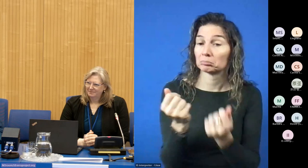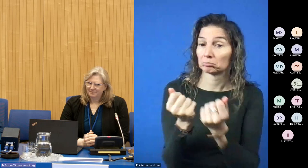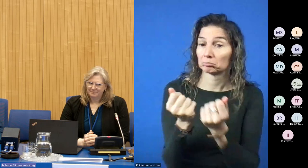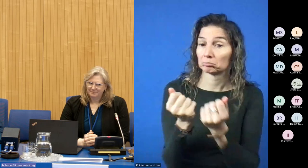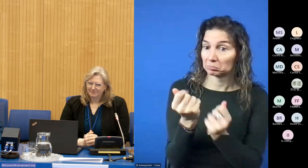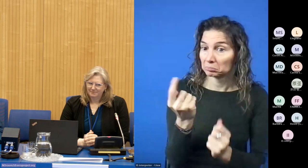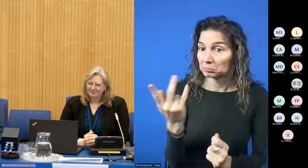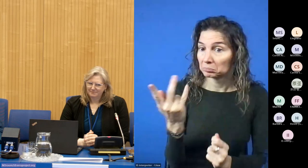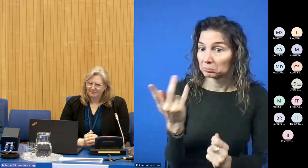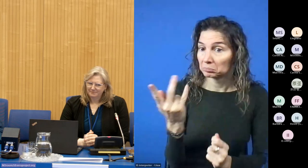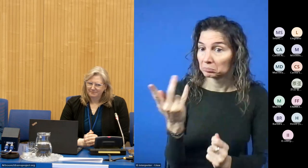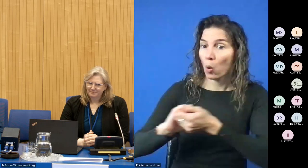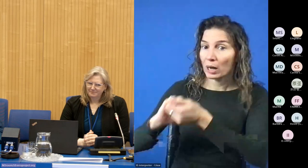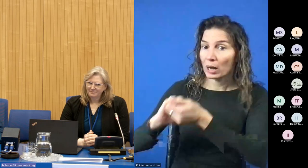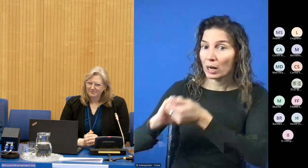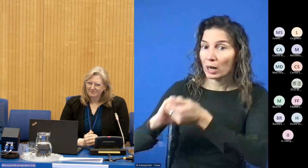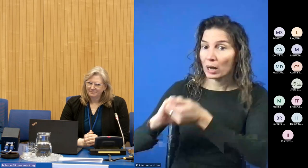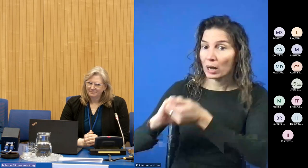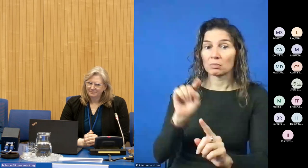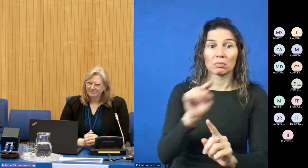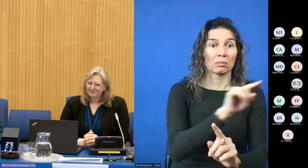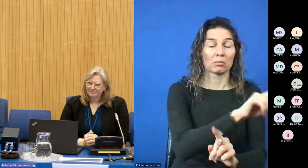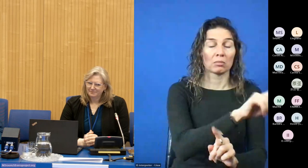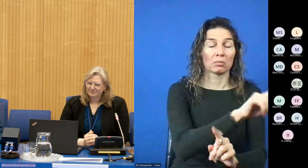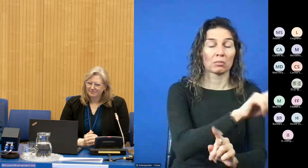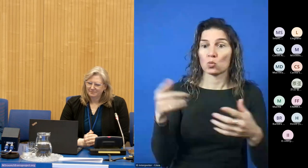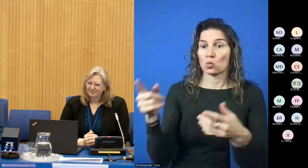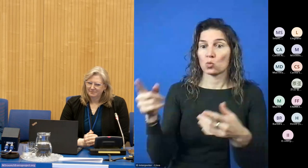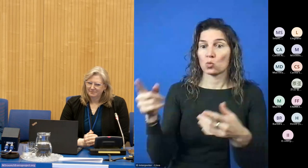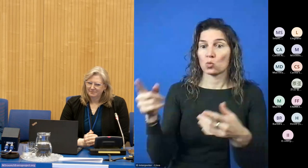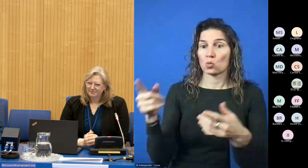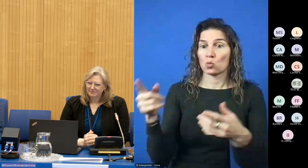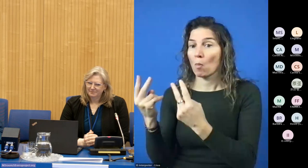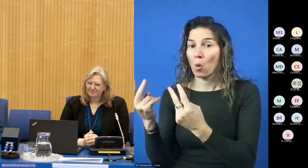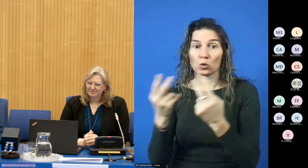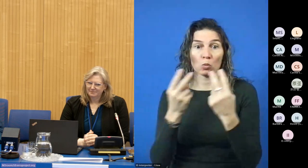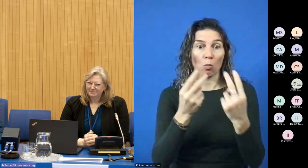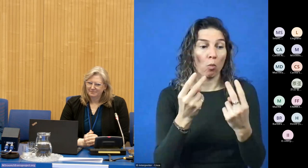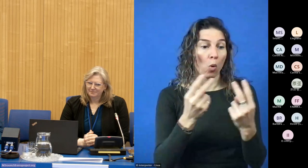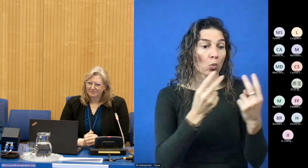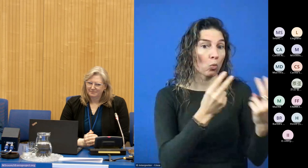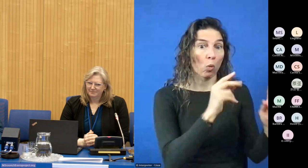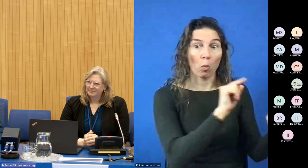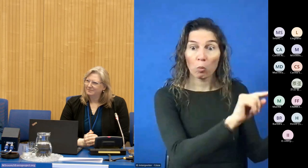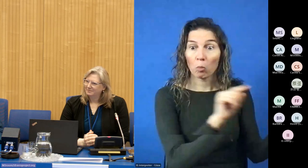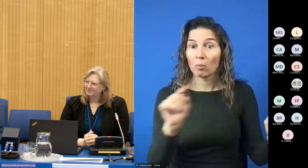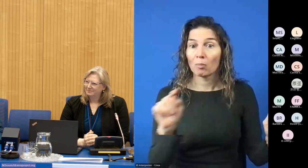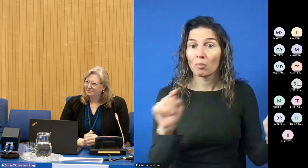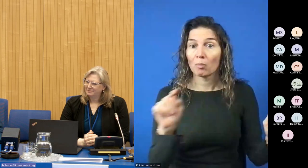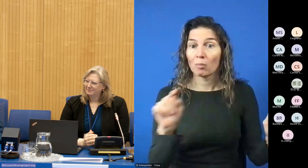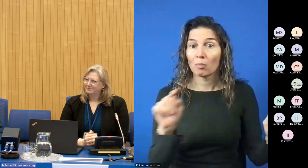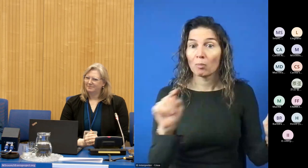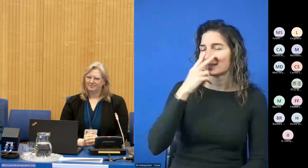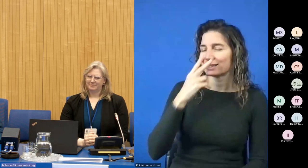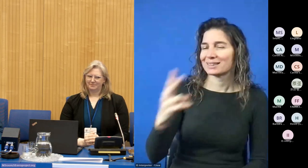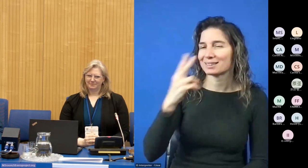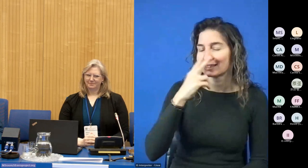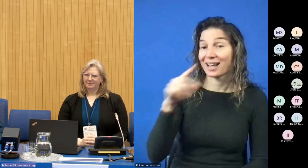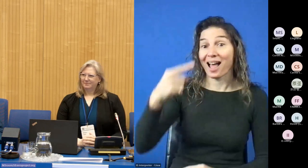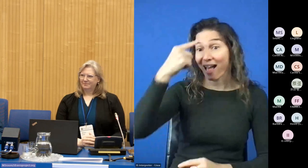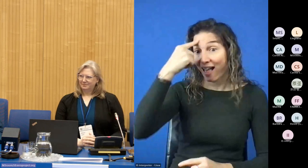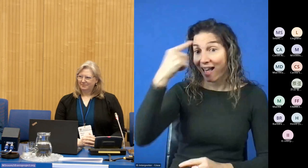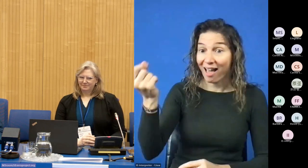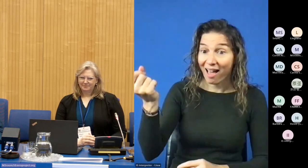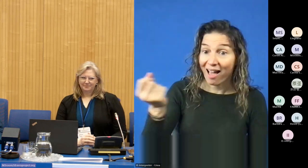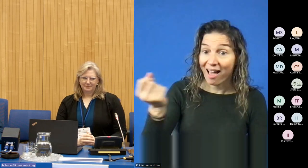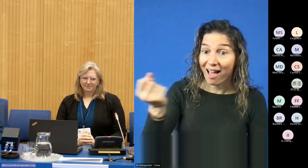we really need them. The questions that I see all the time, is that these innovations are done by